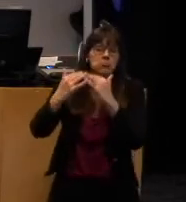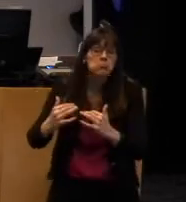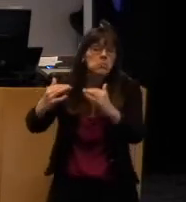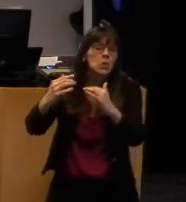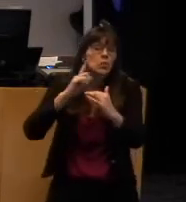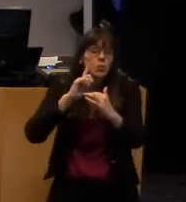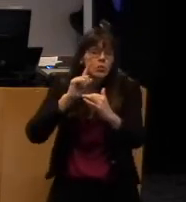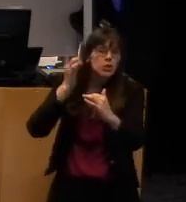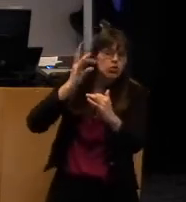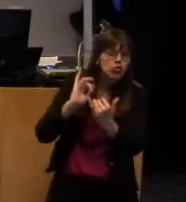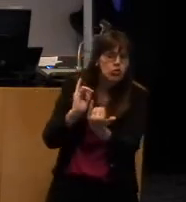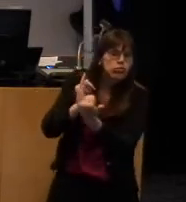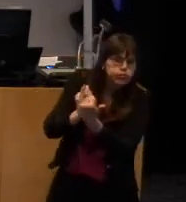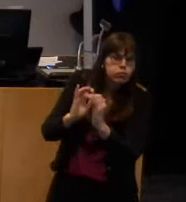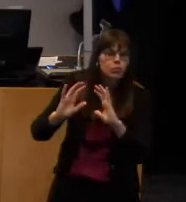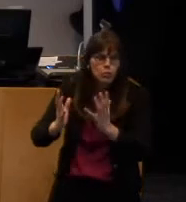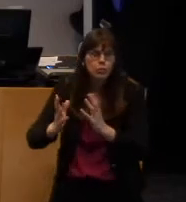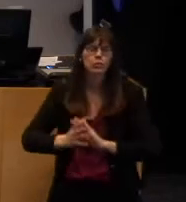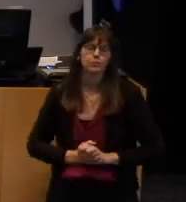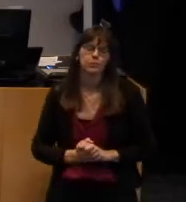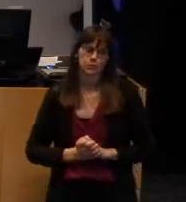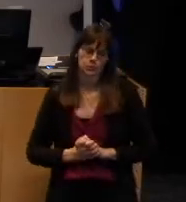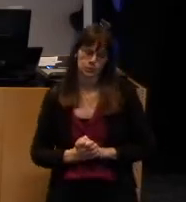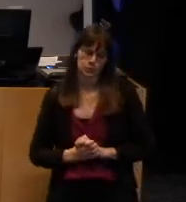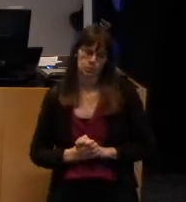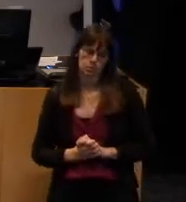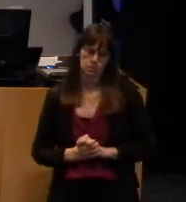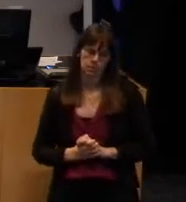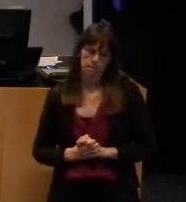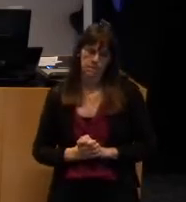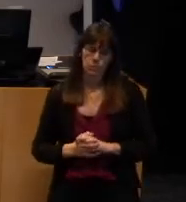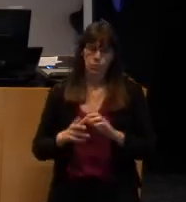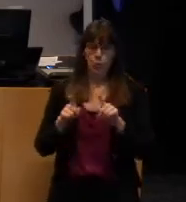And the process is the managing of the interpreting process as it is.